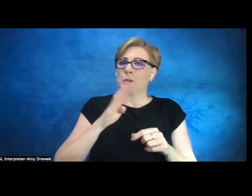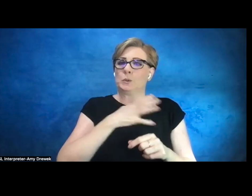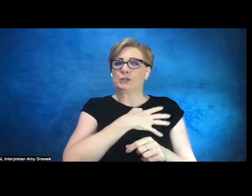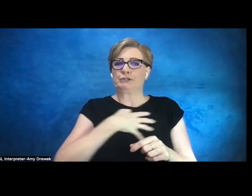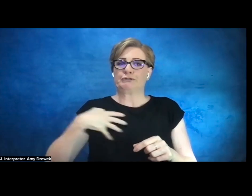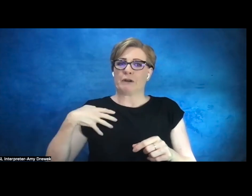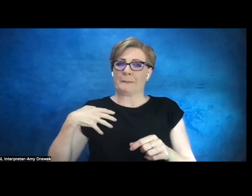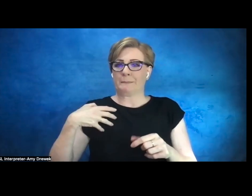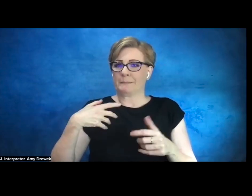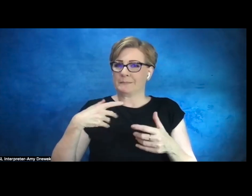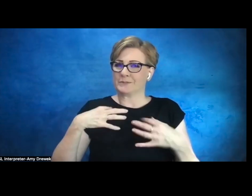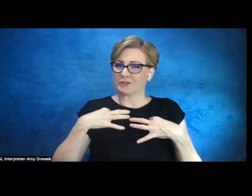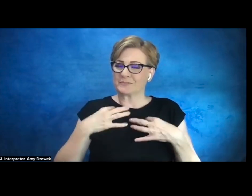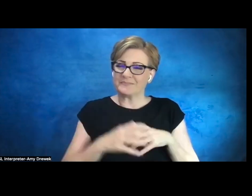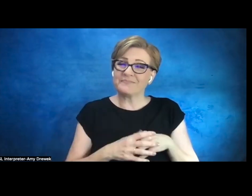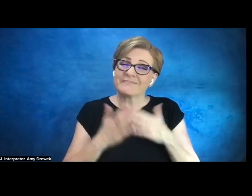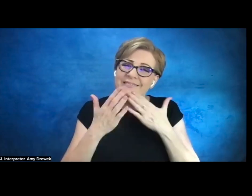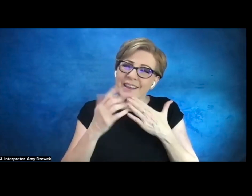So thank you so much for coming. We're going to start with some